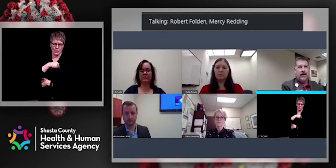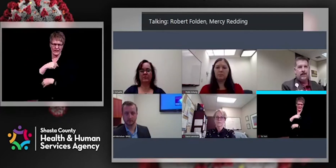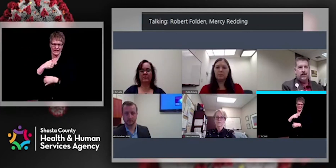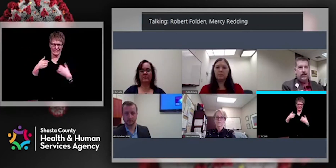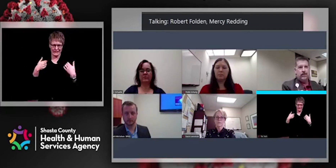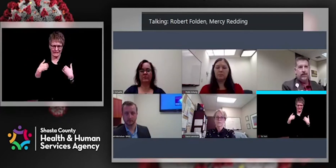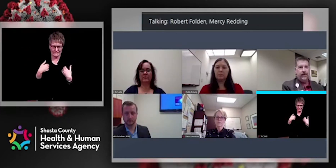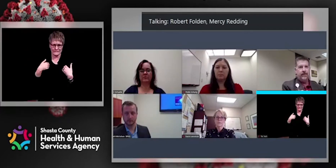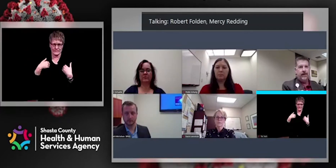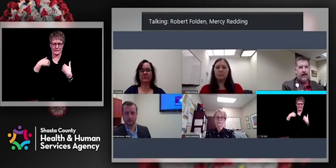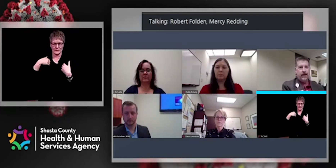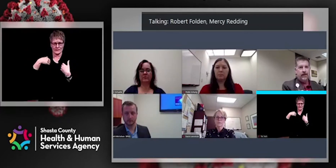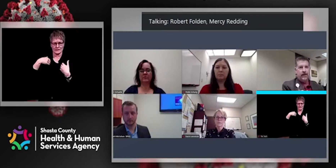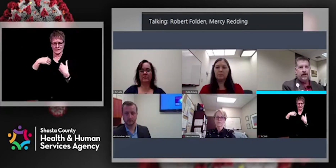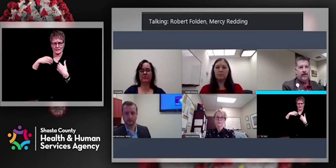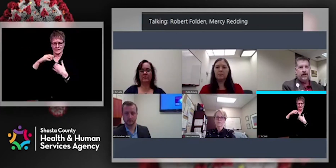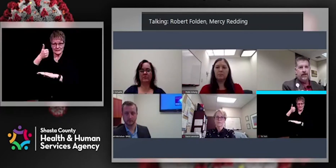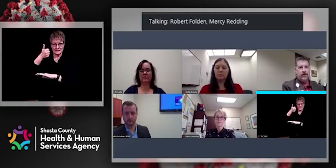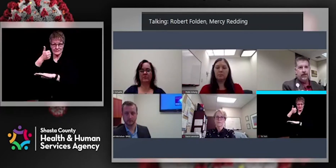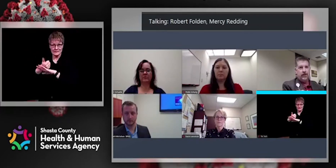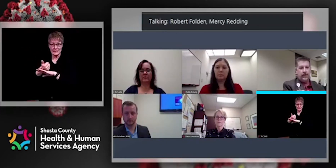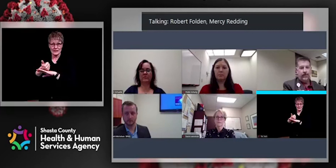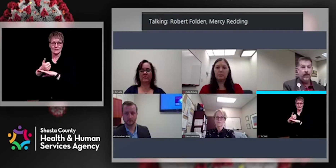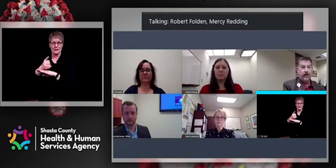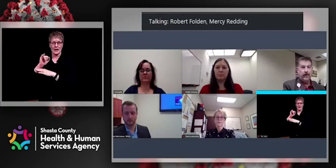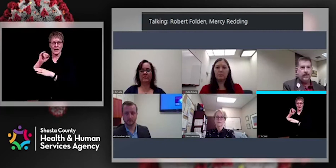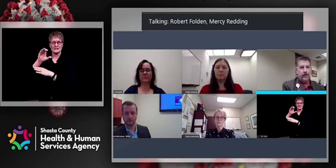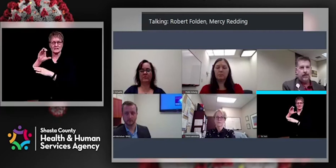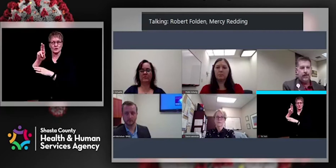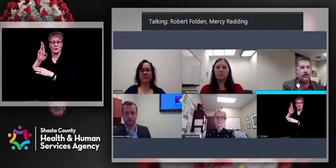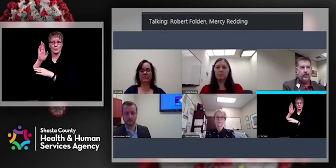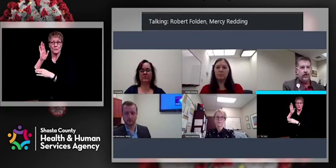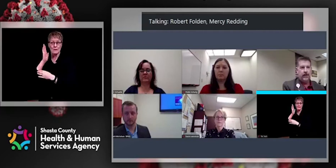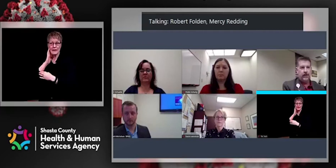an ICU level of care. So that's really, for us, that's the bigger challenge.